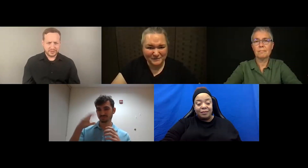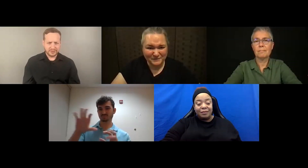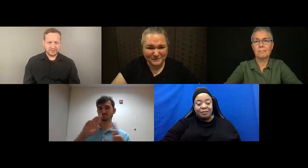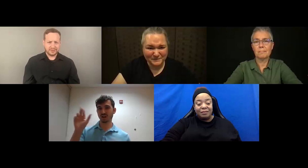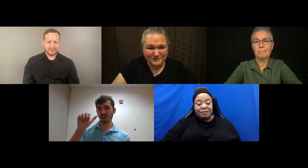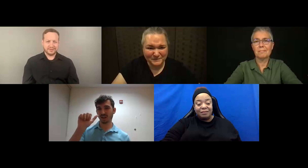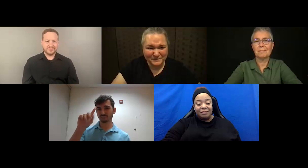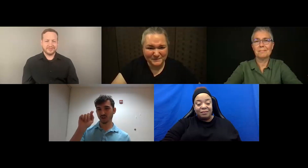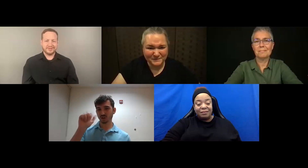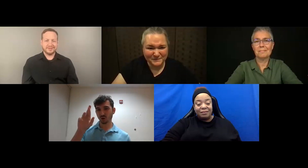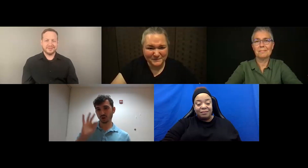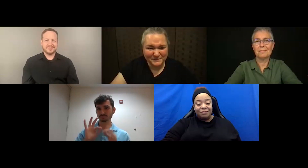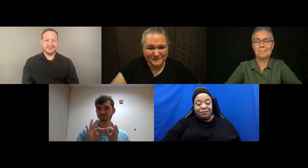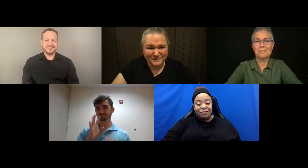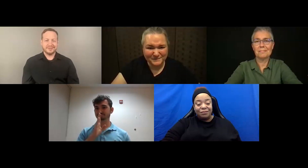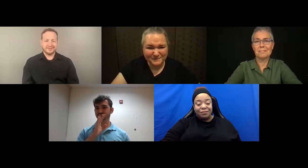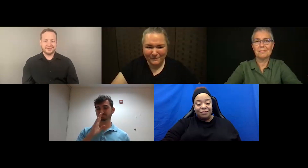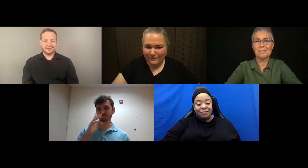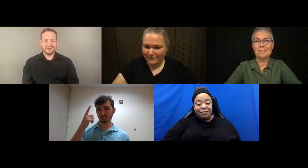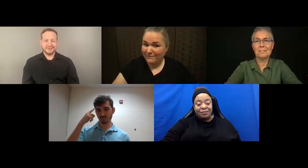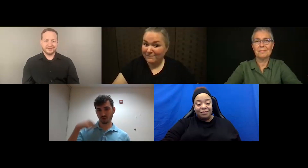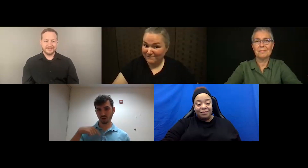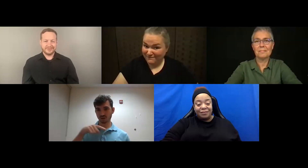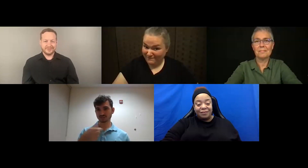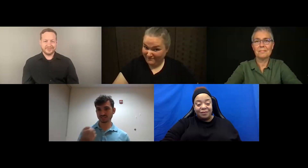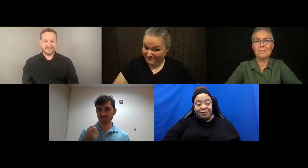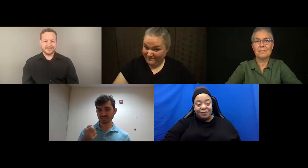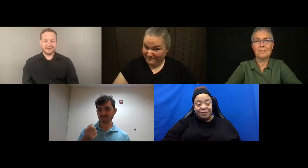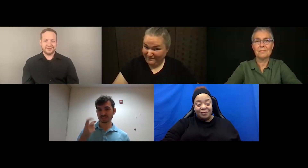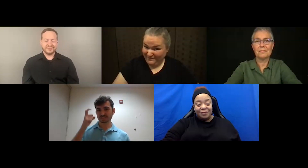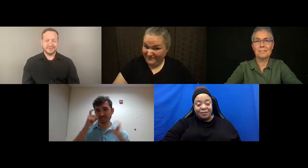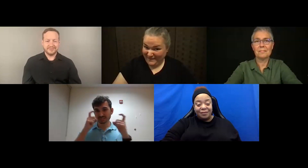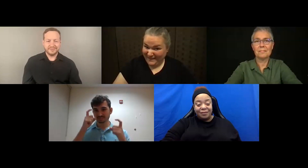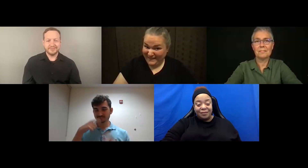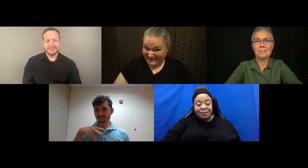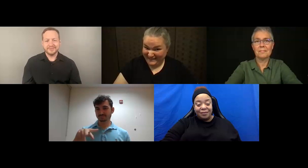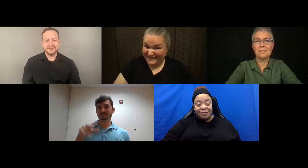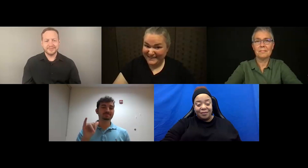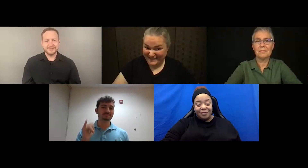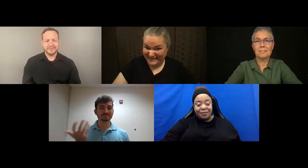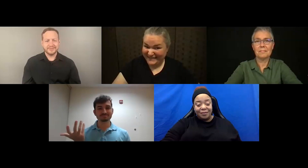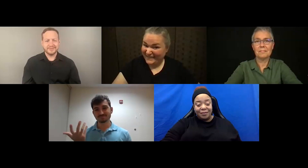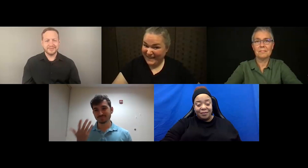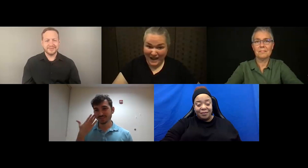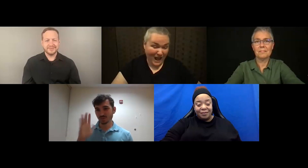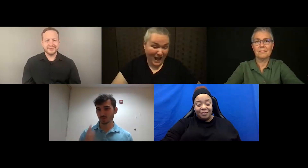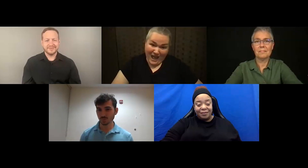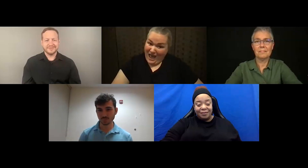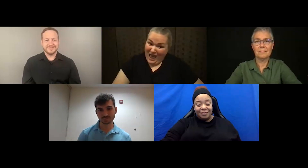like going to an ATM? Would there be an avatar there speaking for us? That kind of thing? Where you go to the teller, trying to get money out and they'd be able